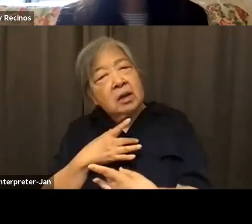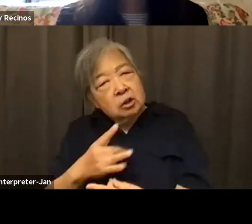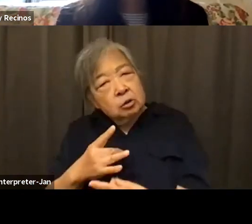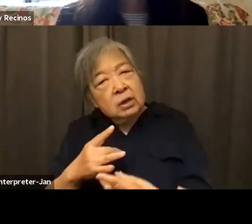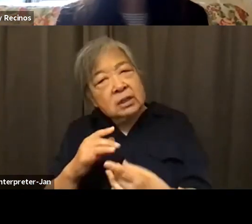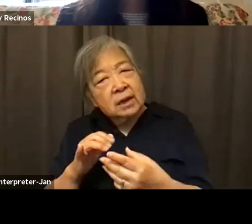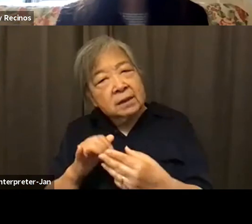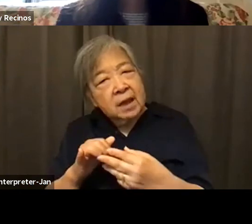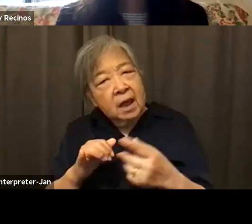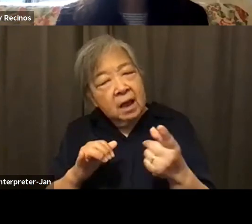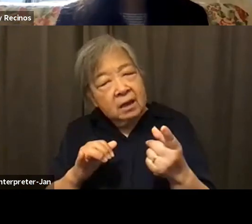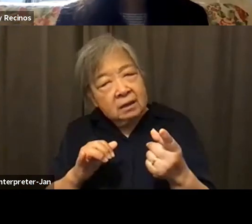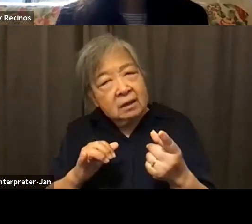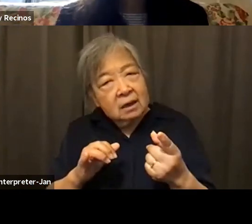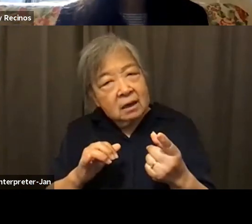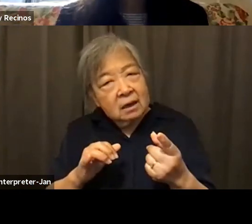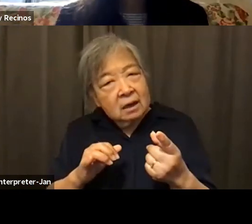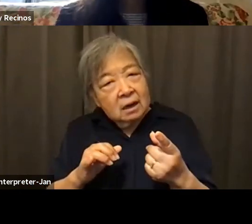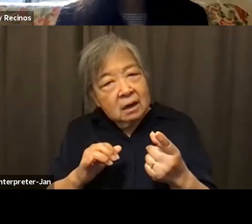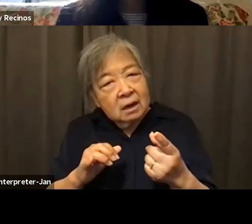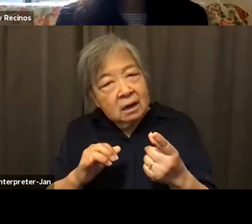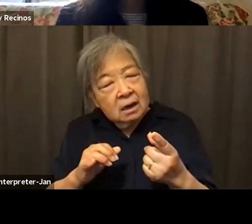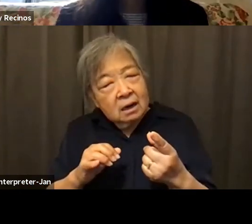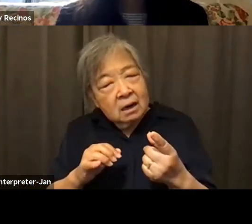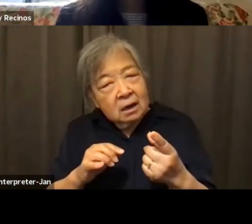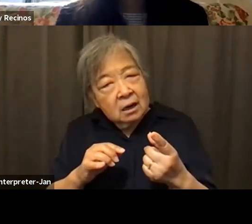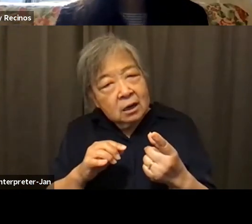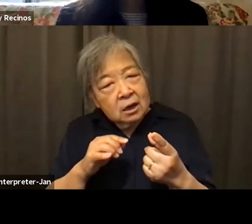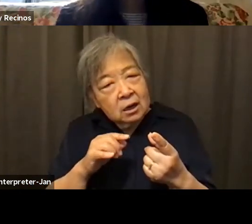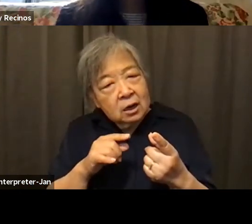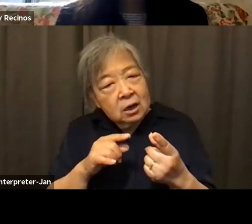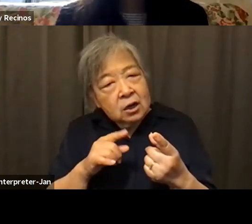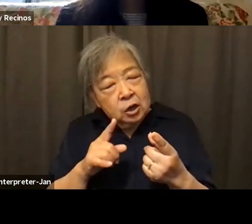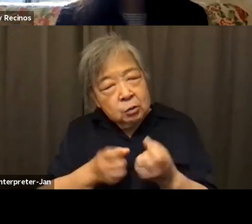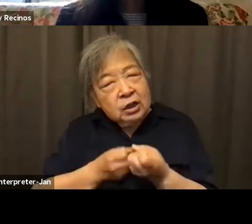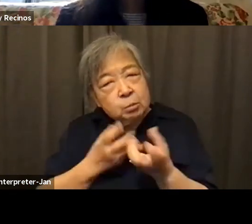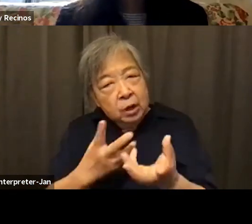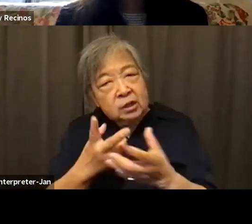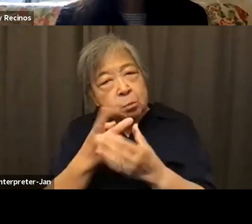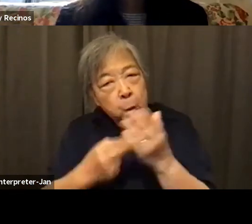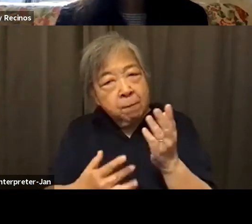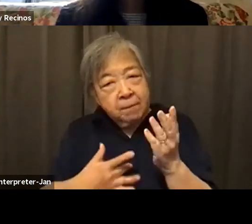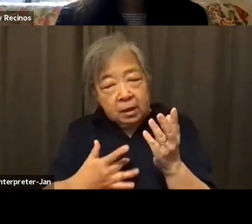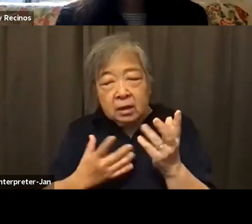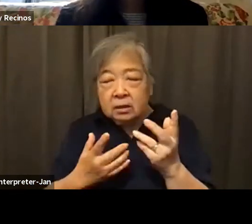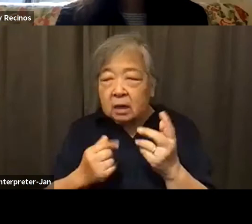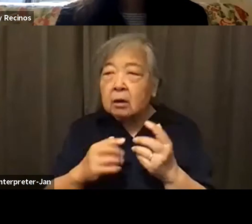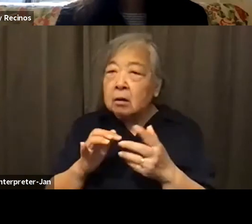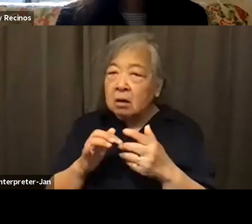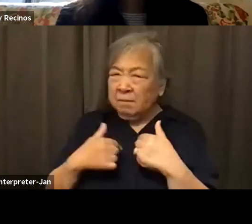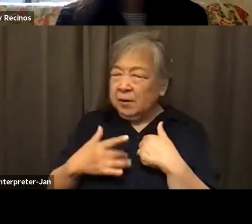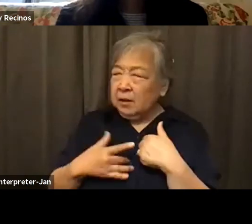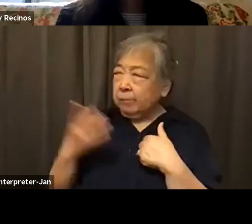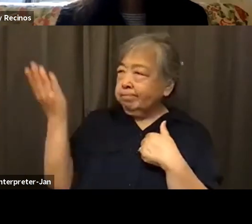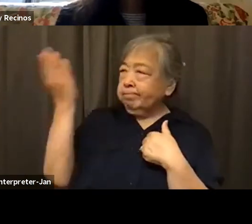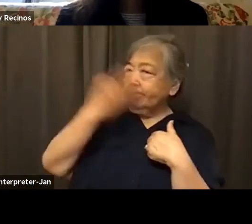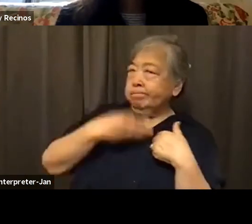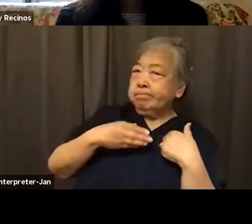same breath expressed both of those feelings of being invisible but also maybe too visible